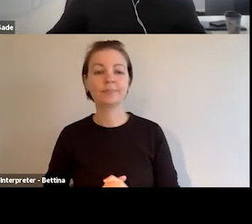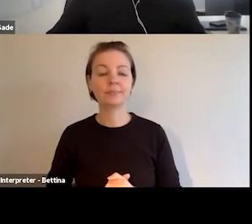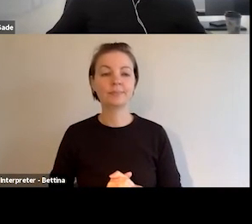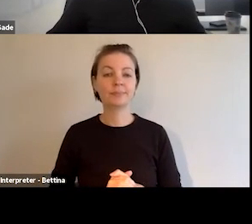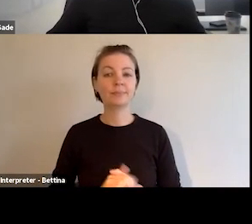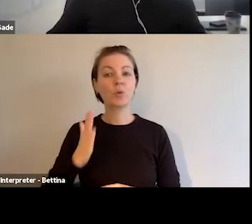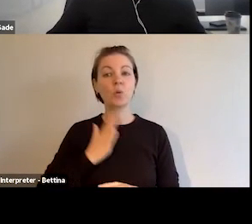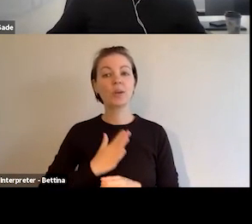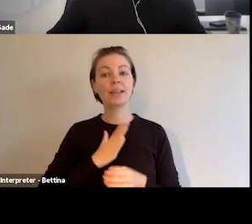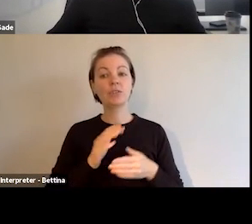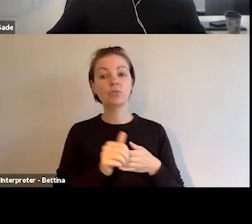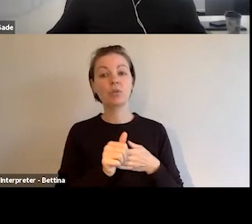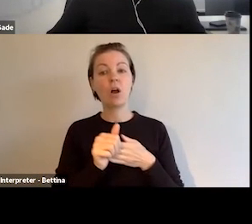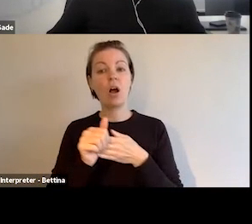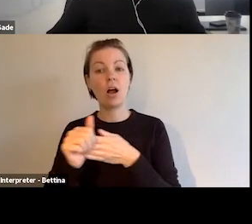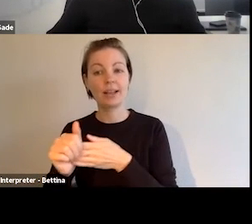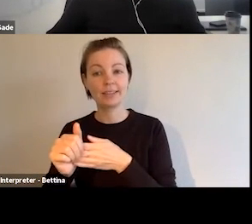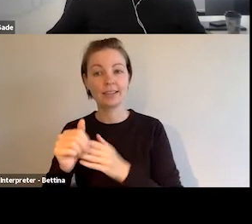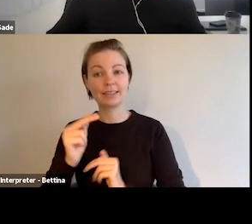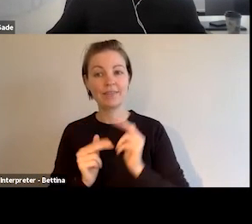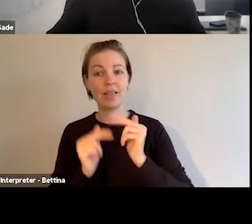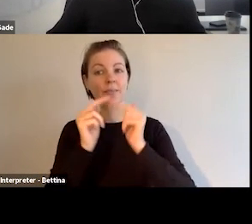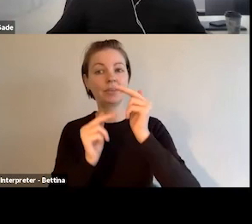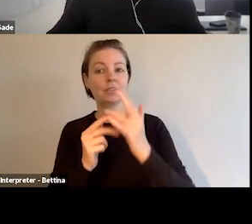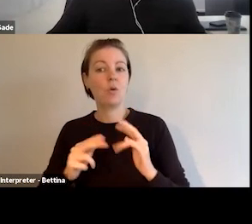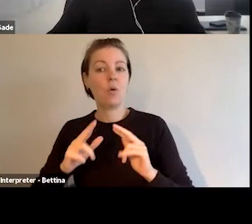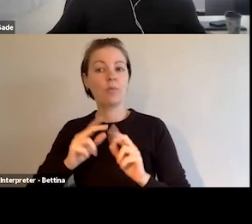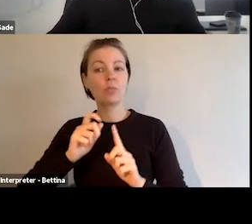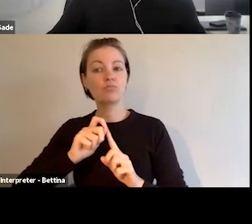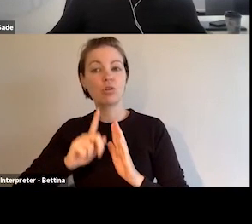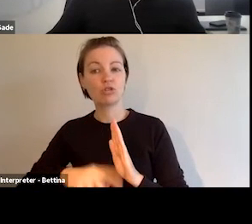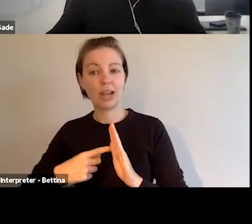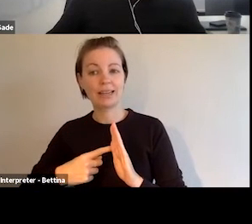to guide the development of a project in bringing multiple disciplines together.